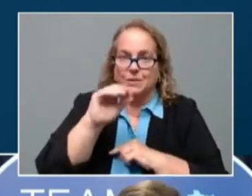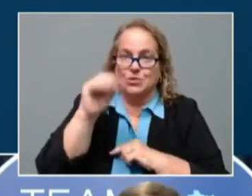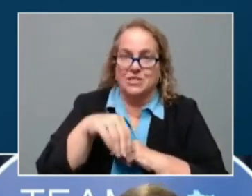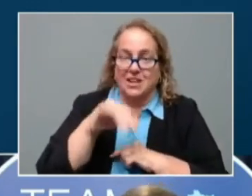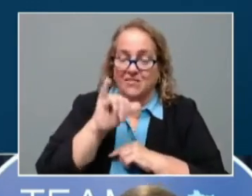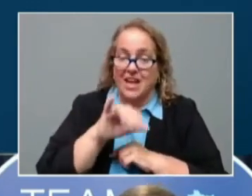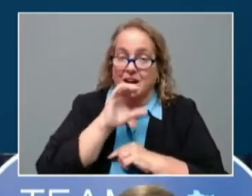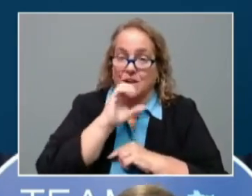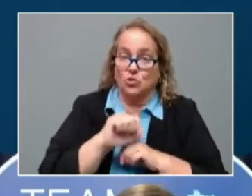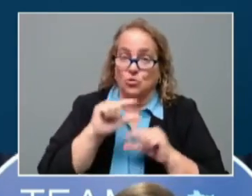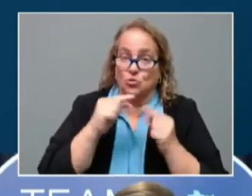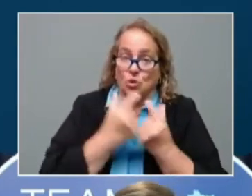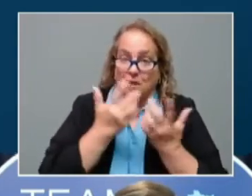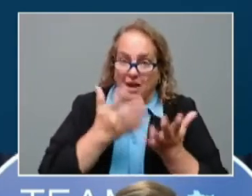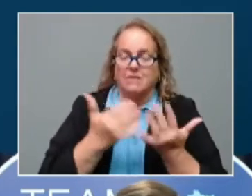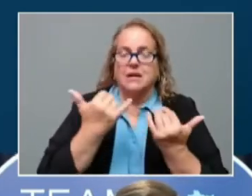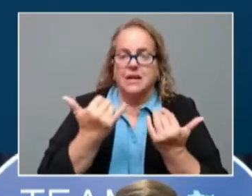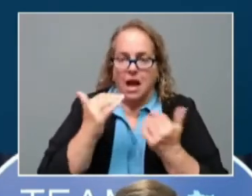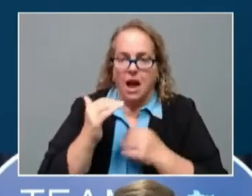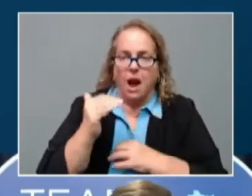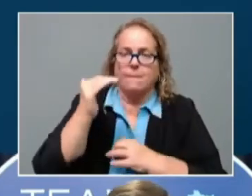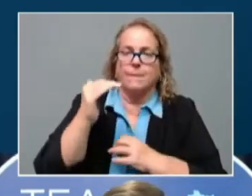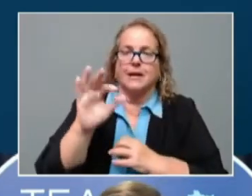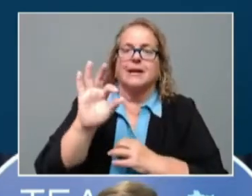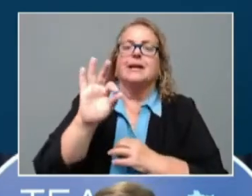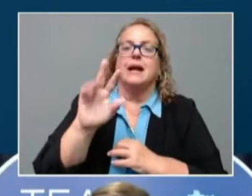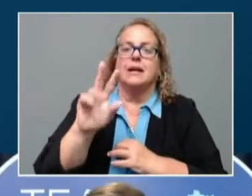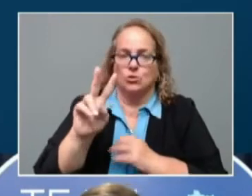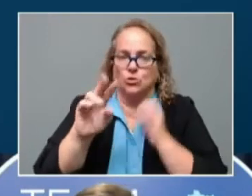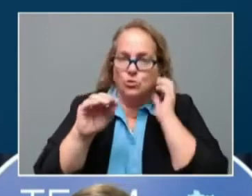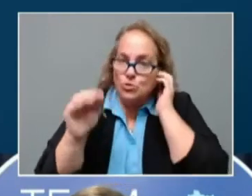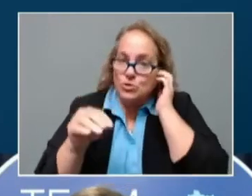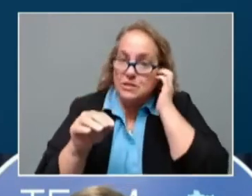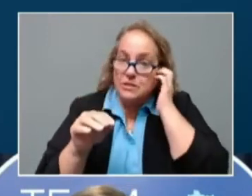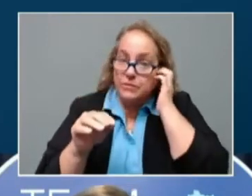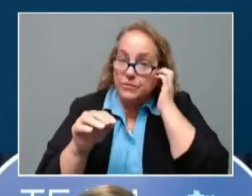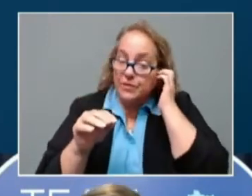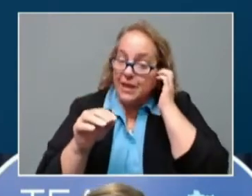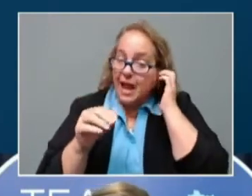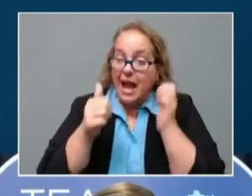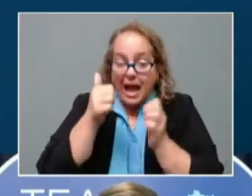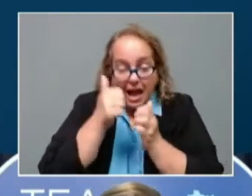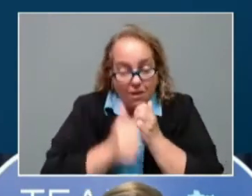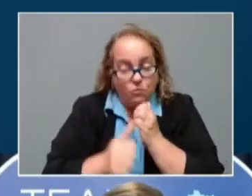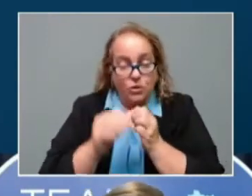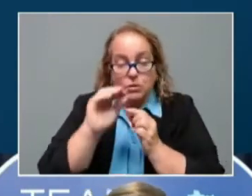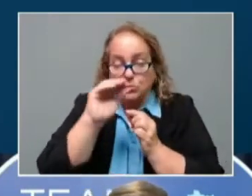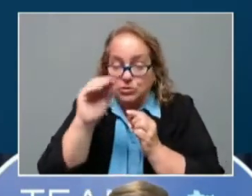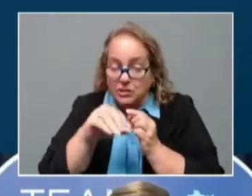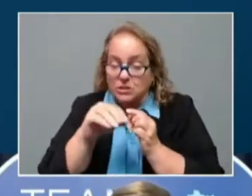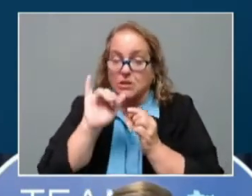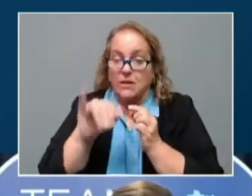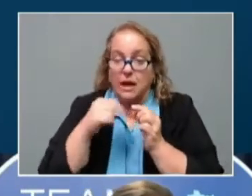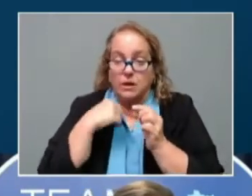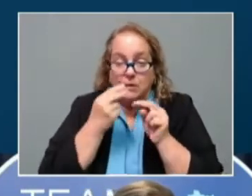We're now up to 92%. Every percentage point that we claw Um four in this age